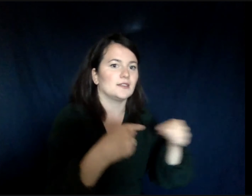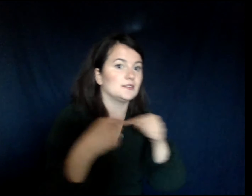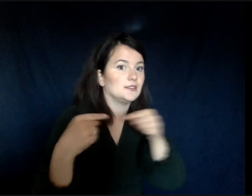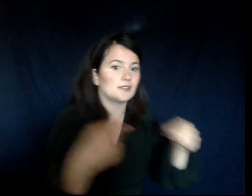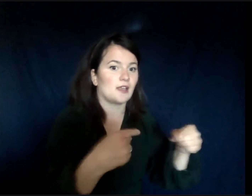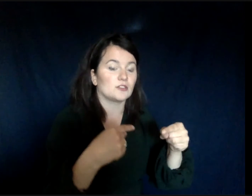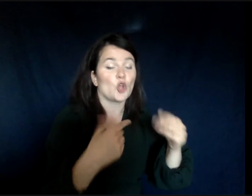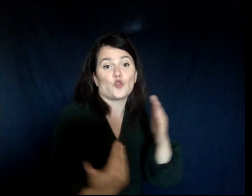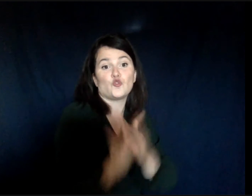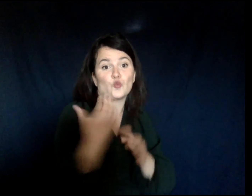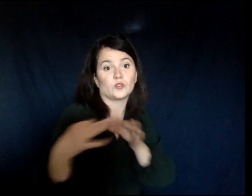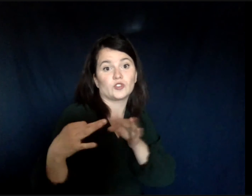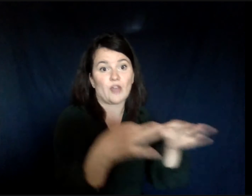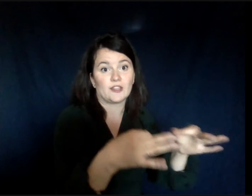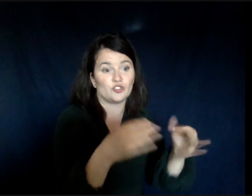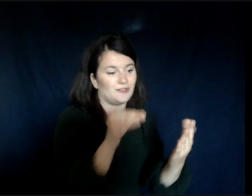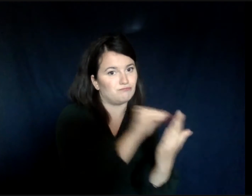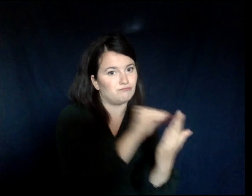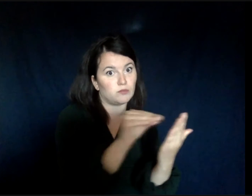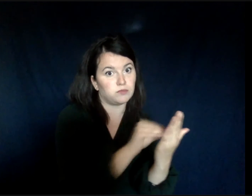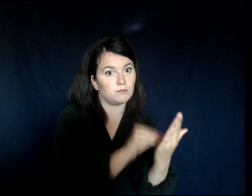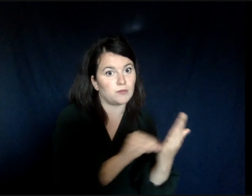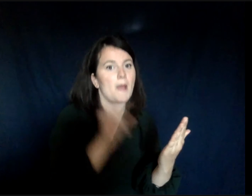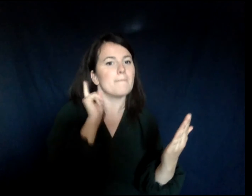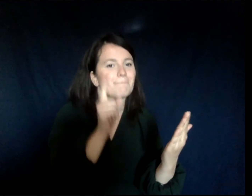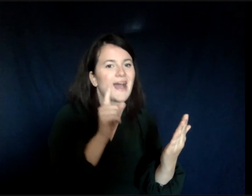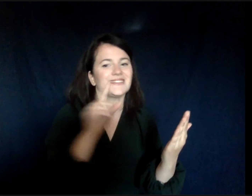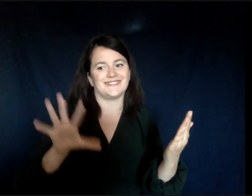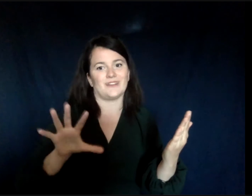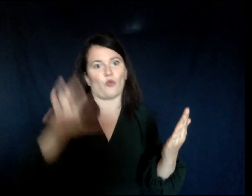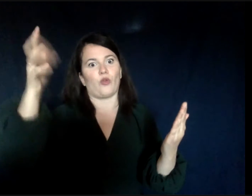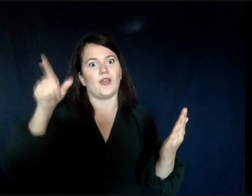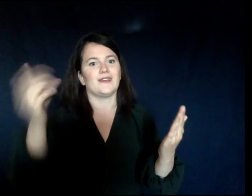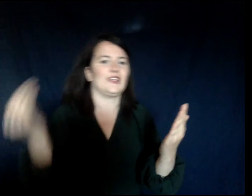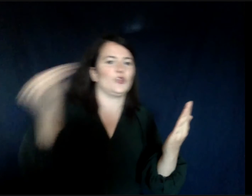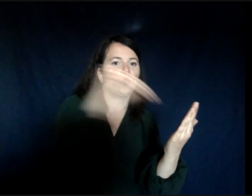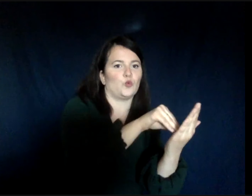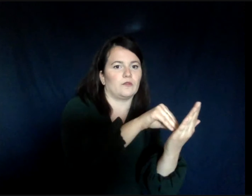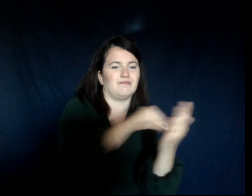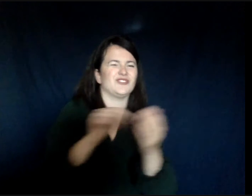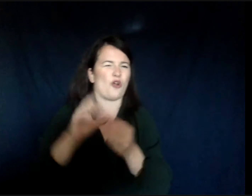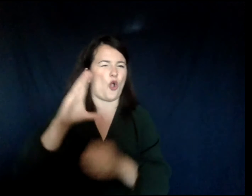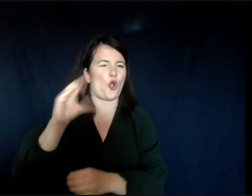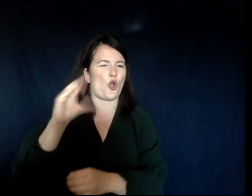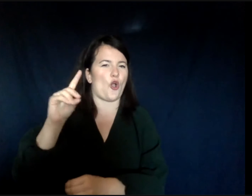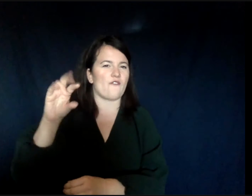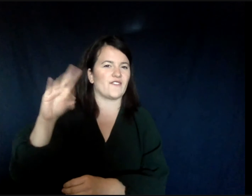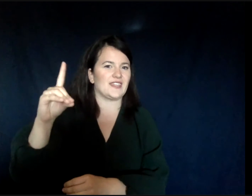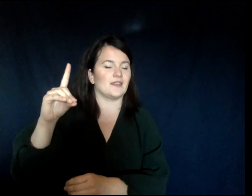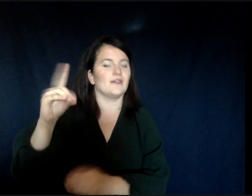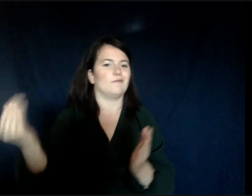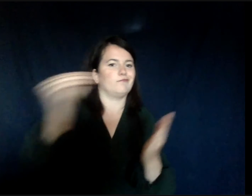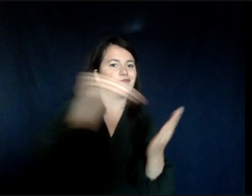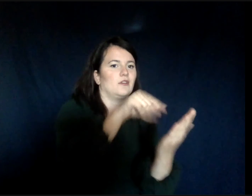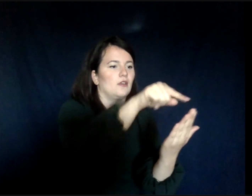and a way to deal with the recovery. Whatever the structure of the strategy will be, we already know,